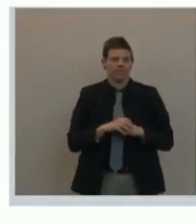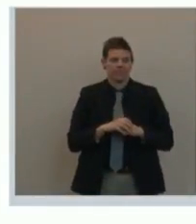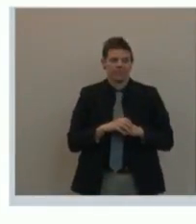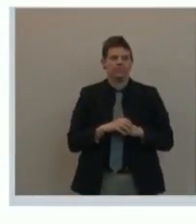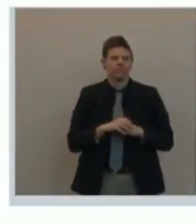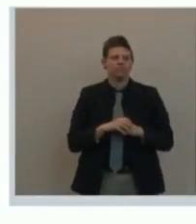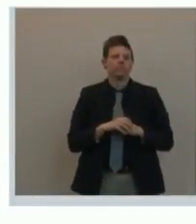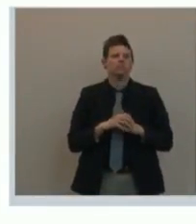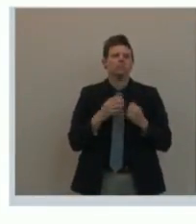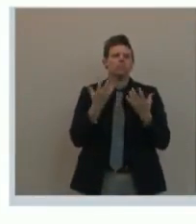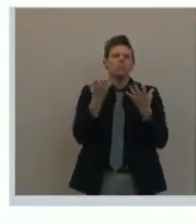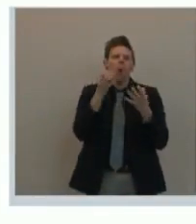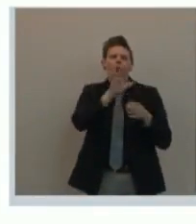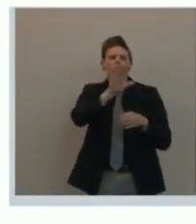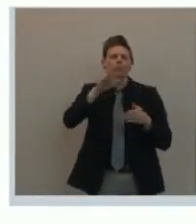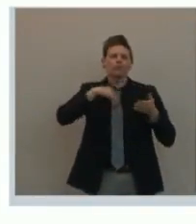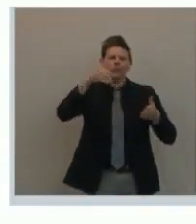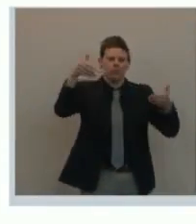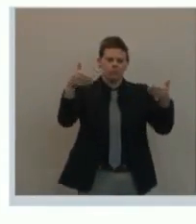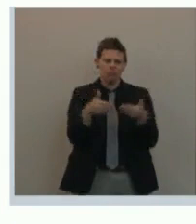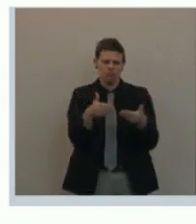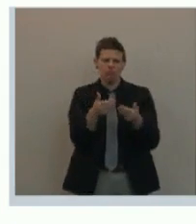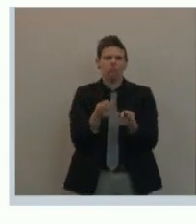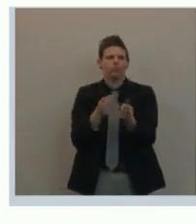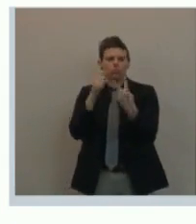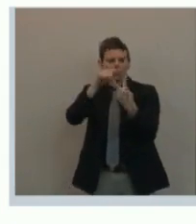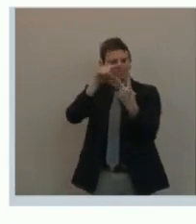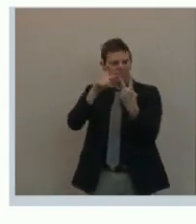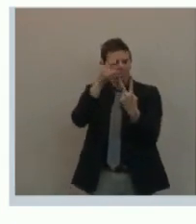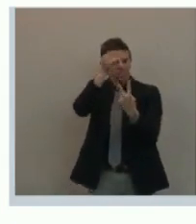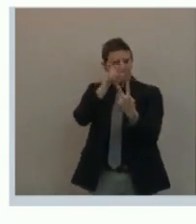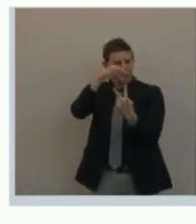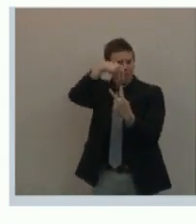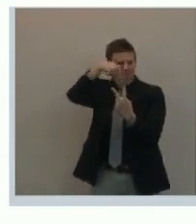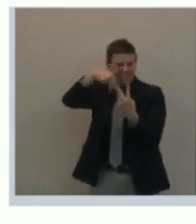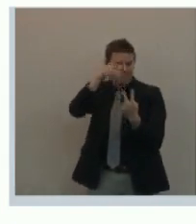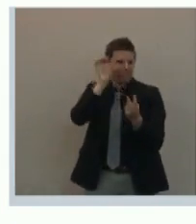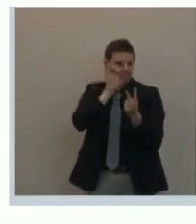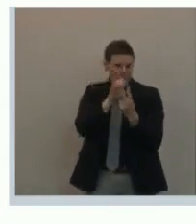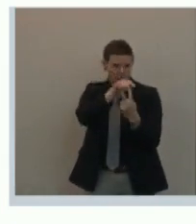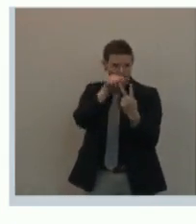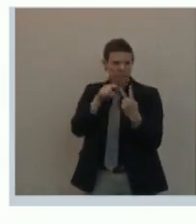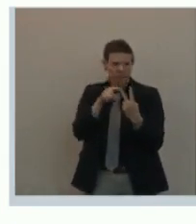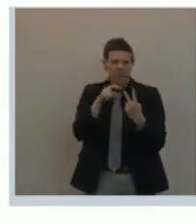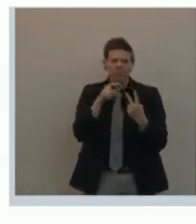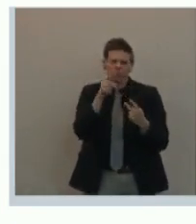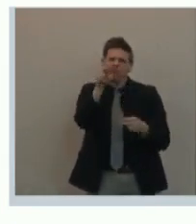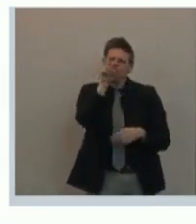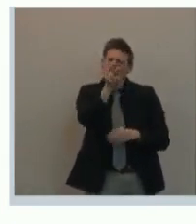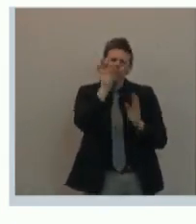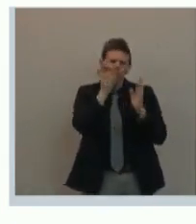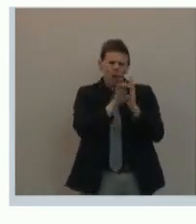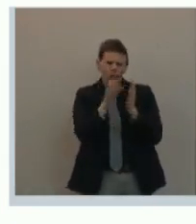? CAN WE GET IT UP NOW? THERE SHOULD BE NO MOR SLIDES.